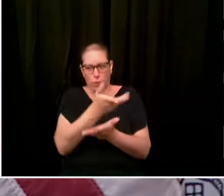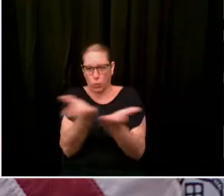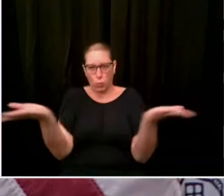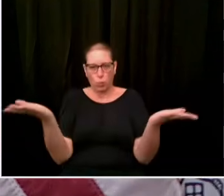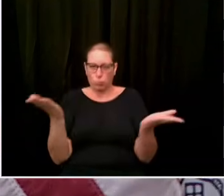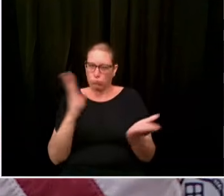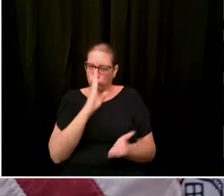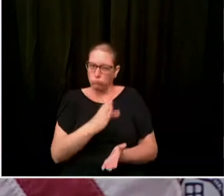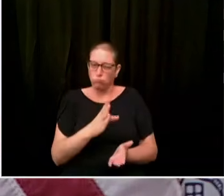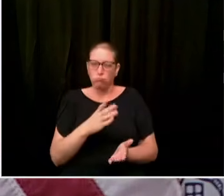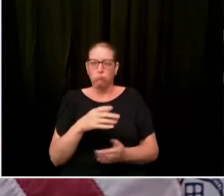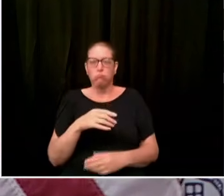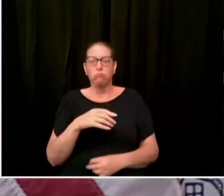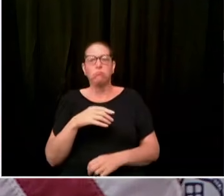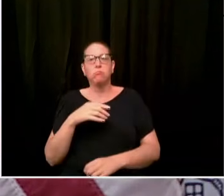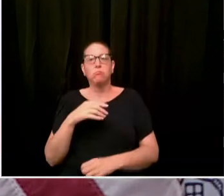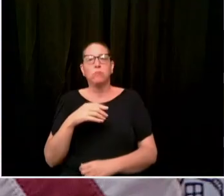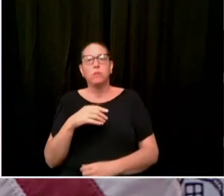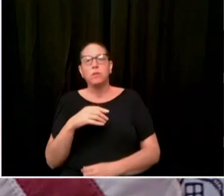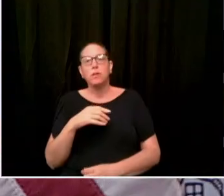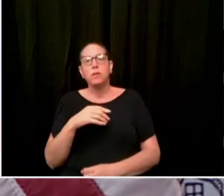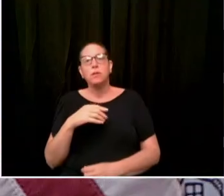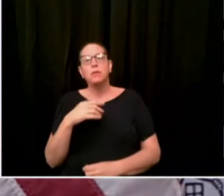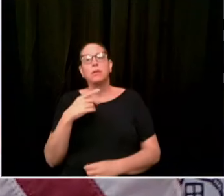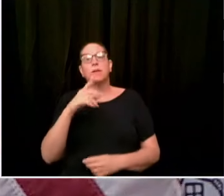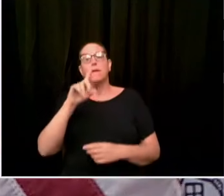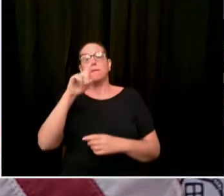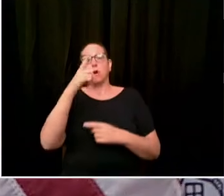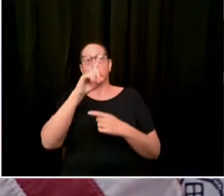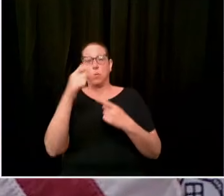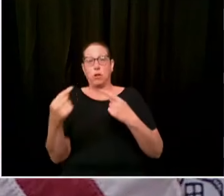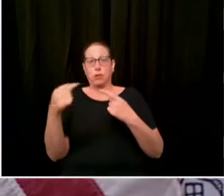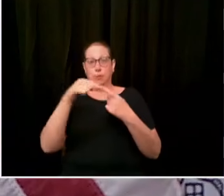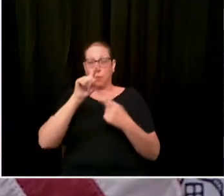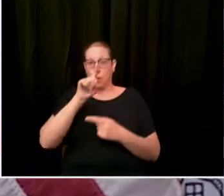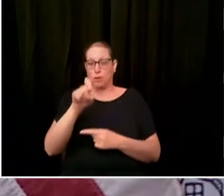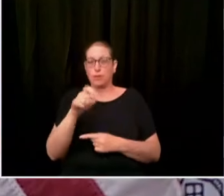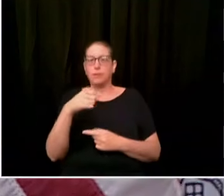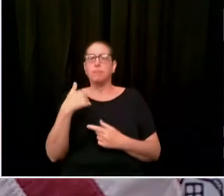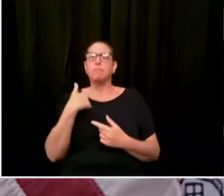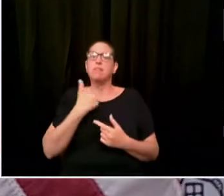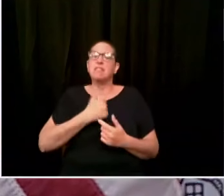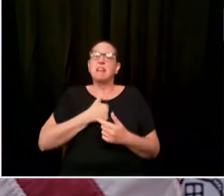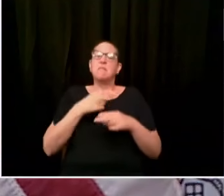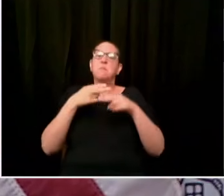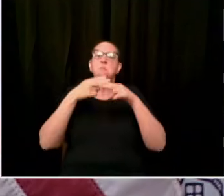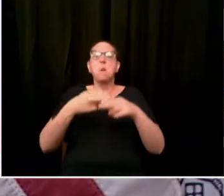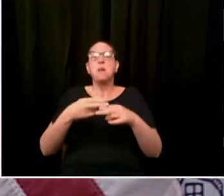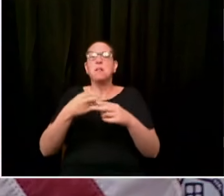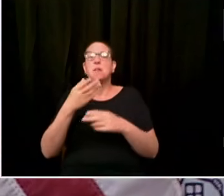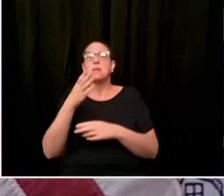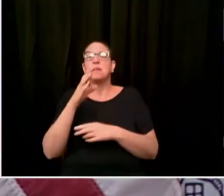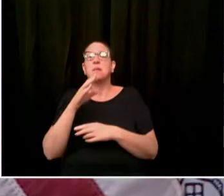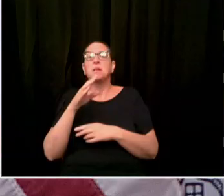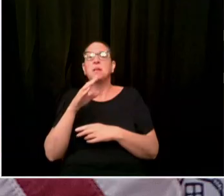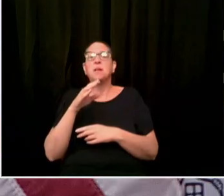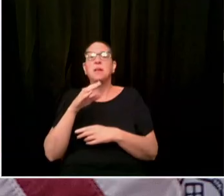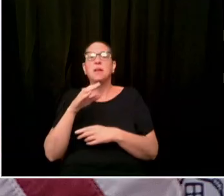EMPOWERING THEM TO ACT IS THE BEST WAY TO ACTUALLY ACHIEVE OUR COMMON GOAL OF OVERCOMING THIS DISEASE. ON YOUR OTHER